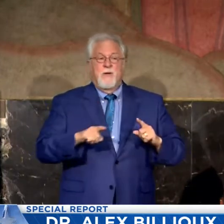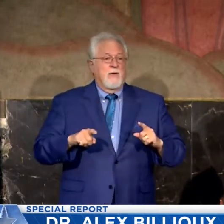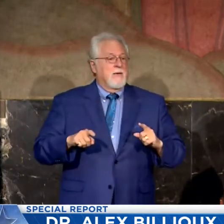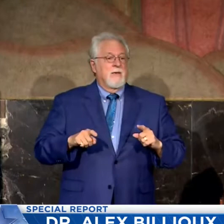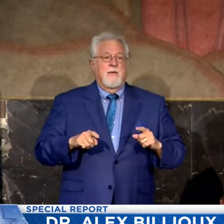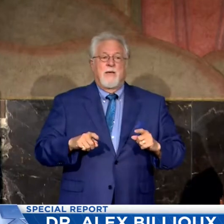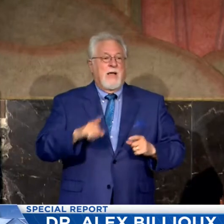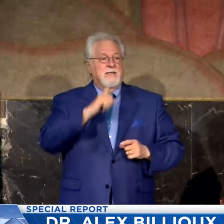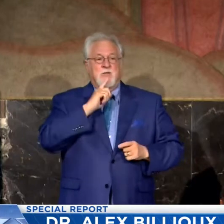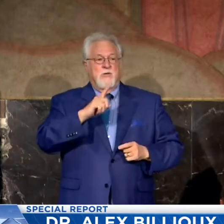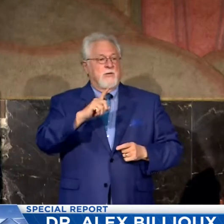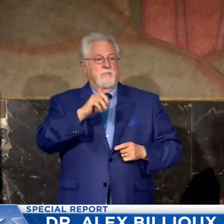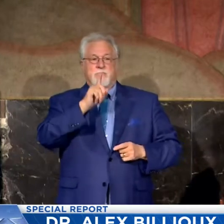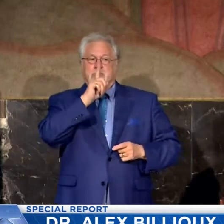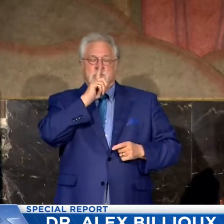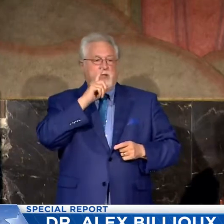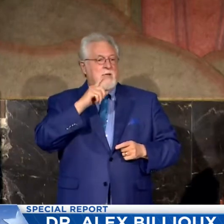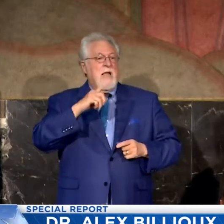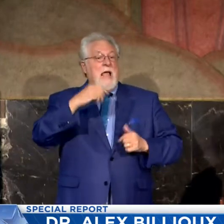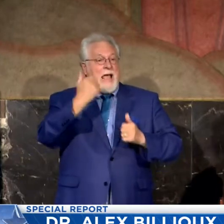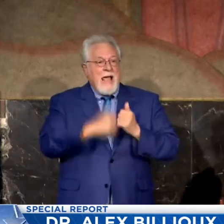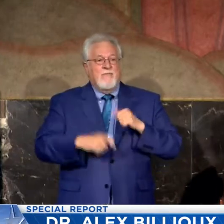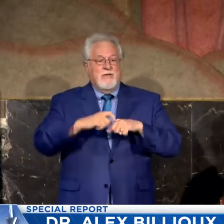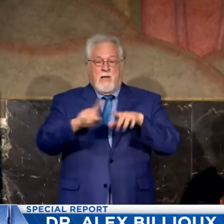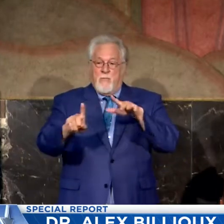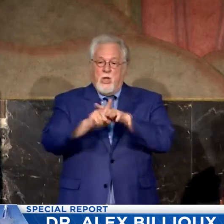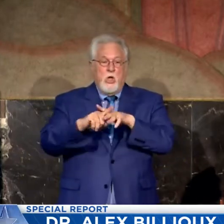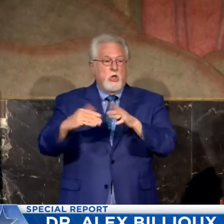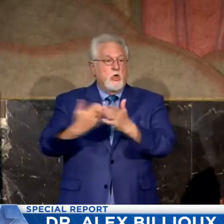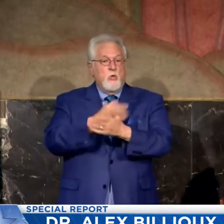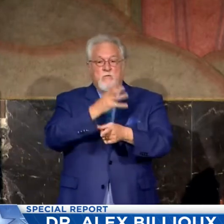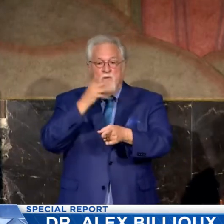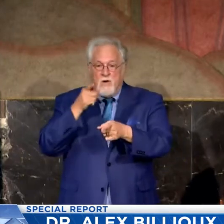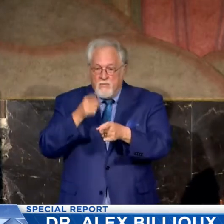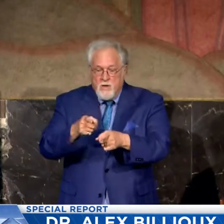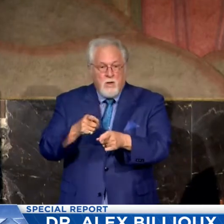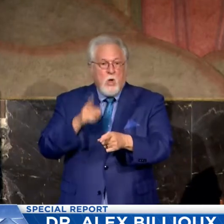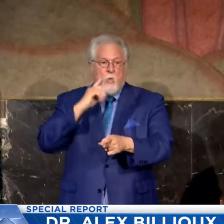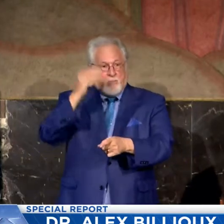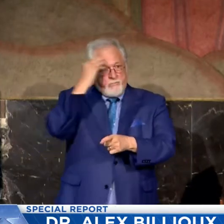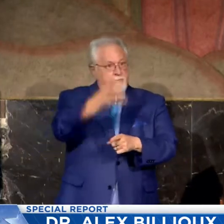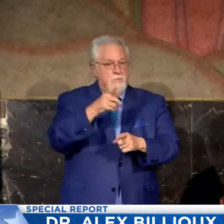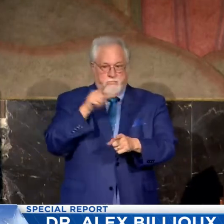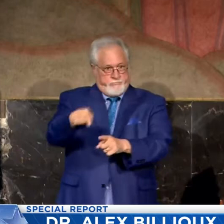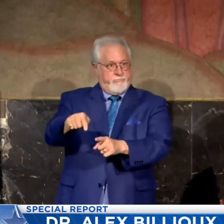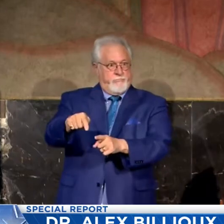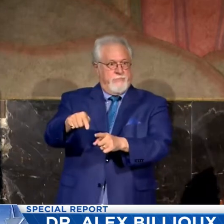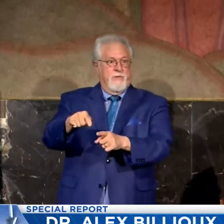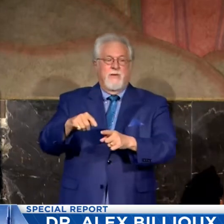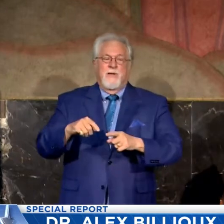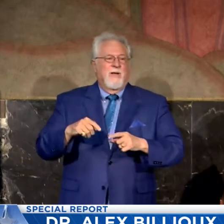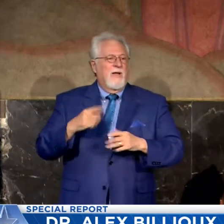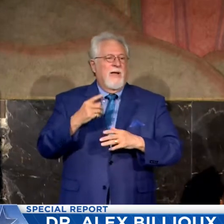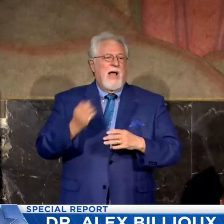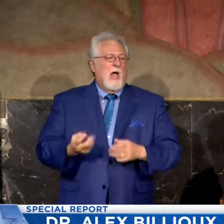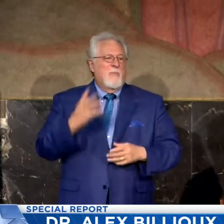WE'VE RELEASED NUMBERS OF CASES EVERY DAY AND TRY TO GIVE INFORMATION ABOUT DIFFERENT CONGREGATE SETTINGS THAT WERE TESTING.